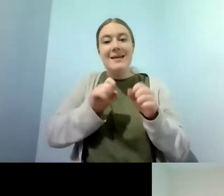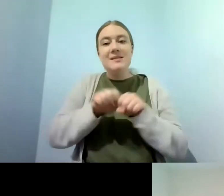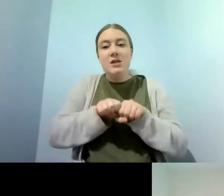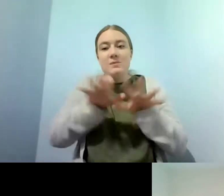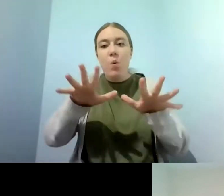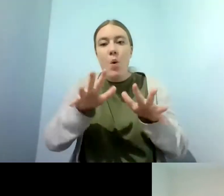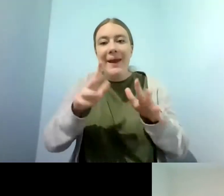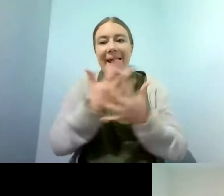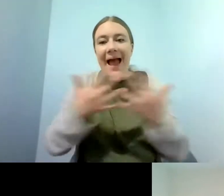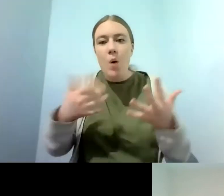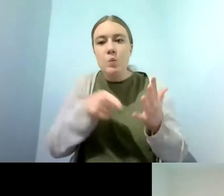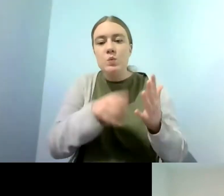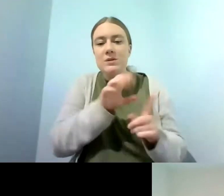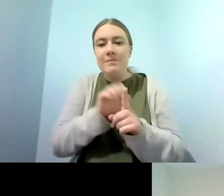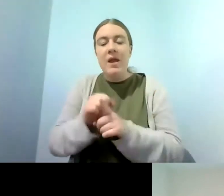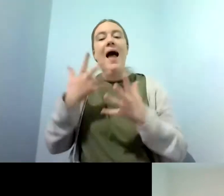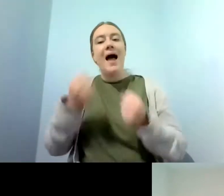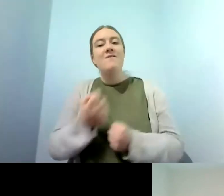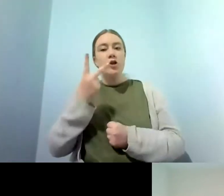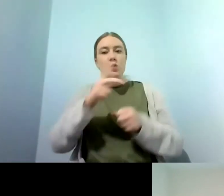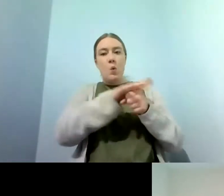so we've got two locations in worcester that will be monitoring and